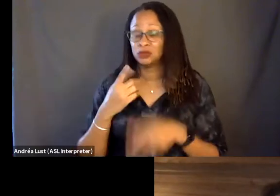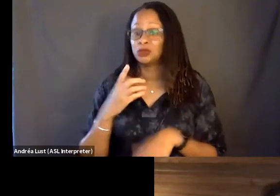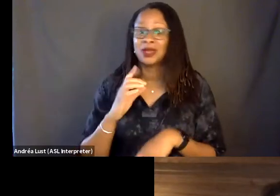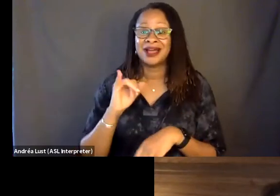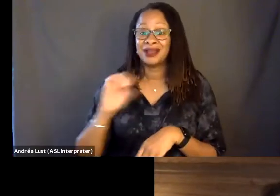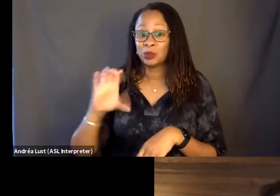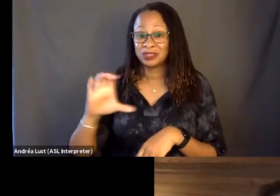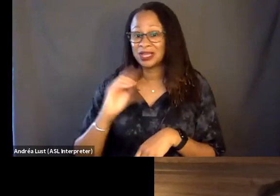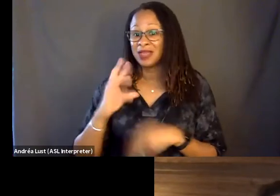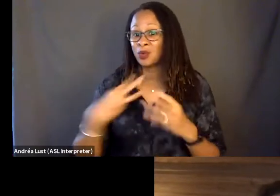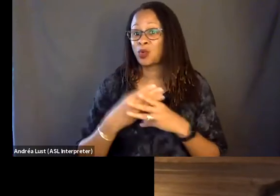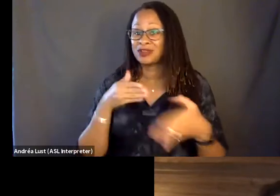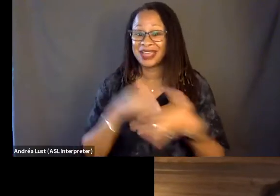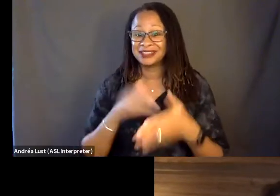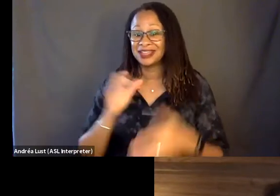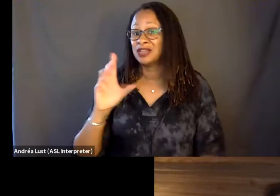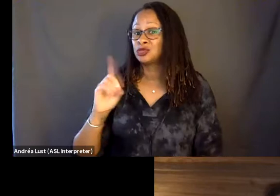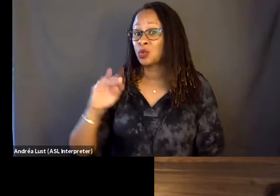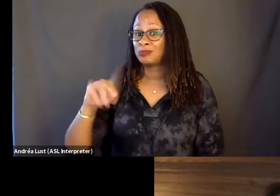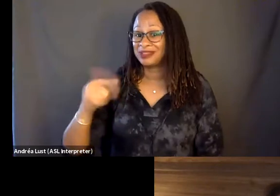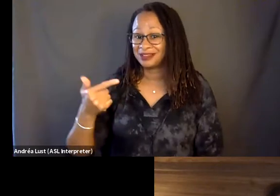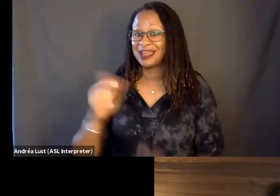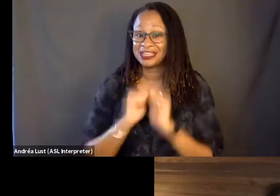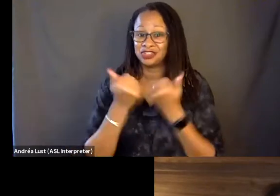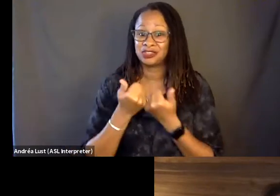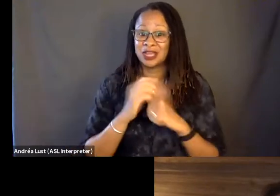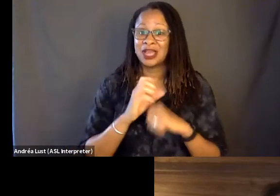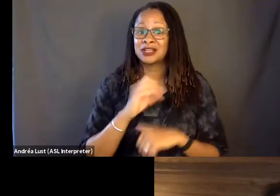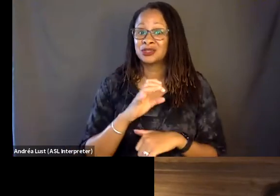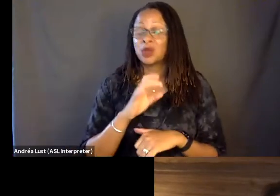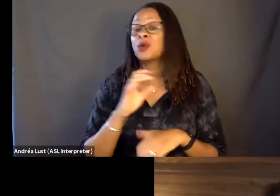So Russia was actually appearing, right before COVID,